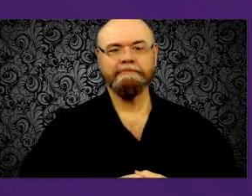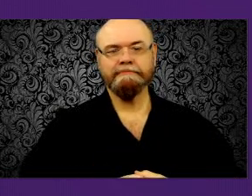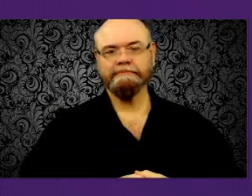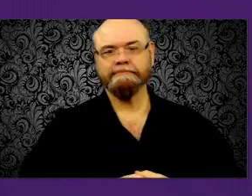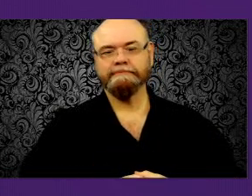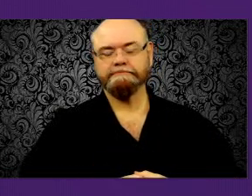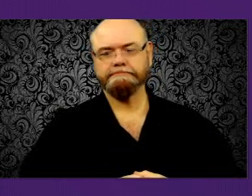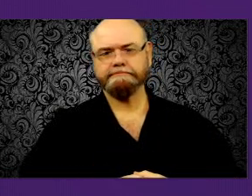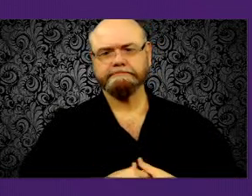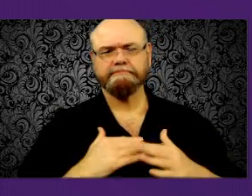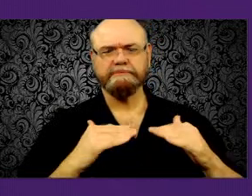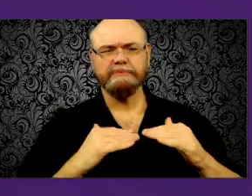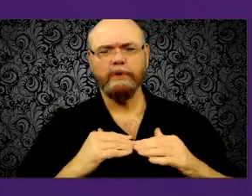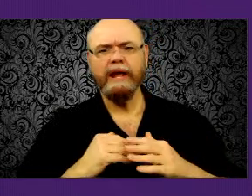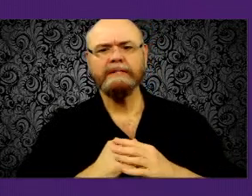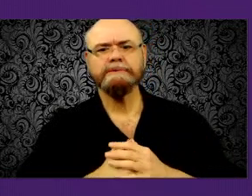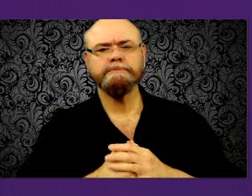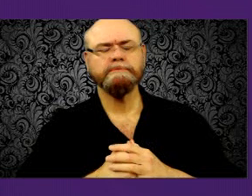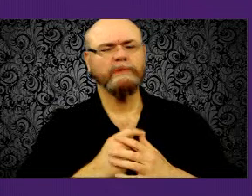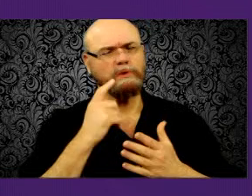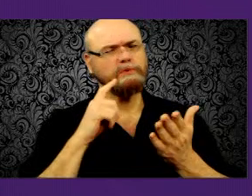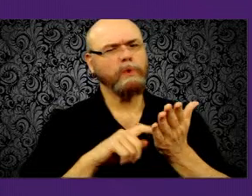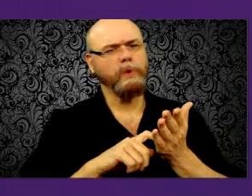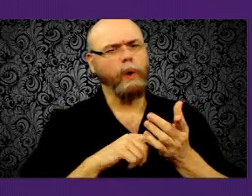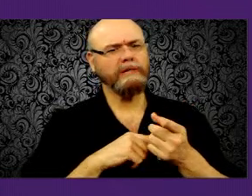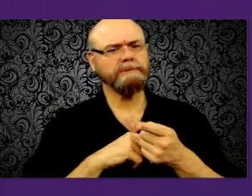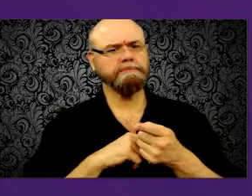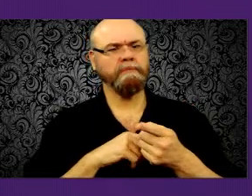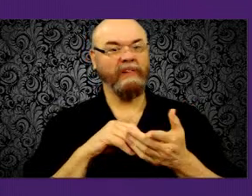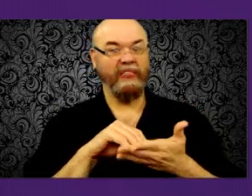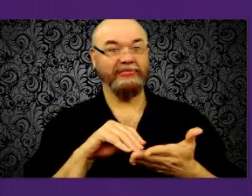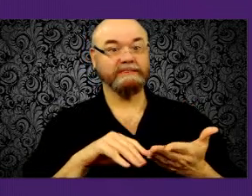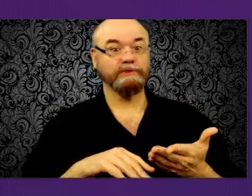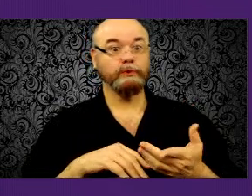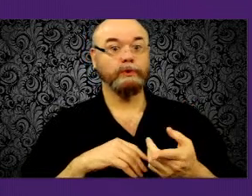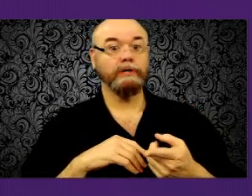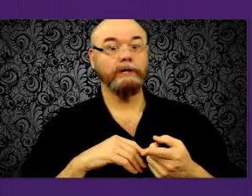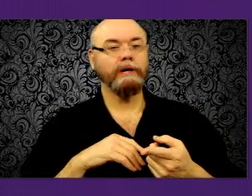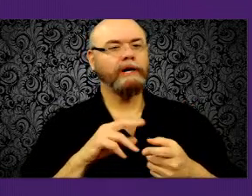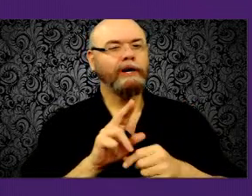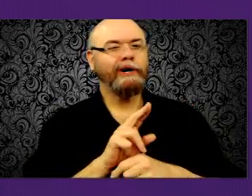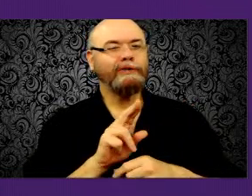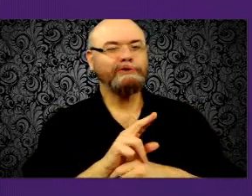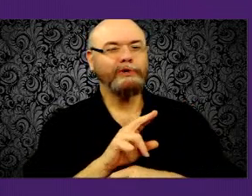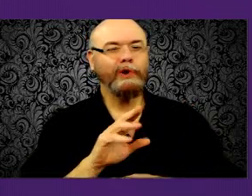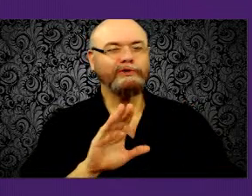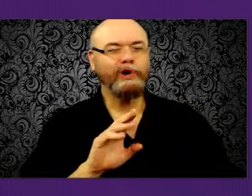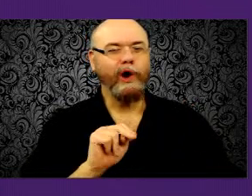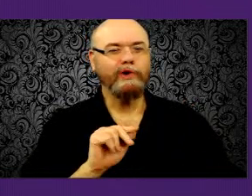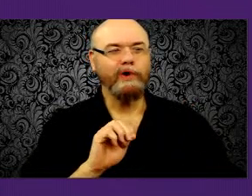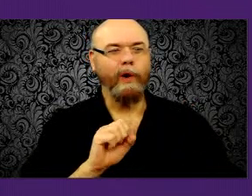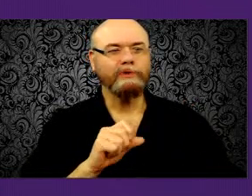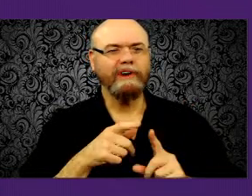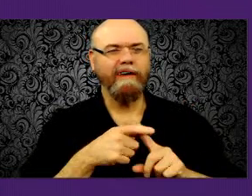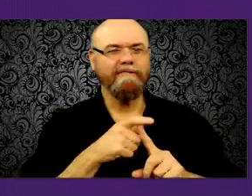Notice how this student uses her notes from close reading to now inform